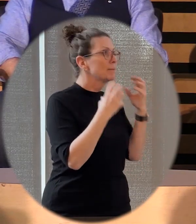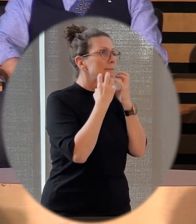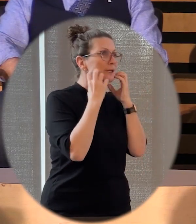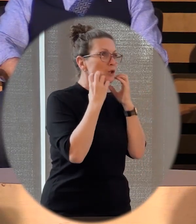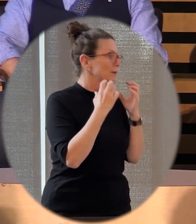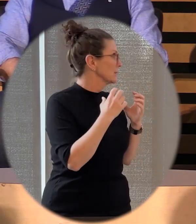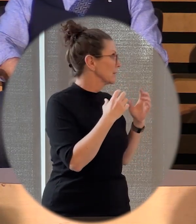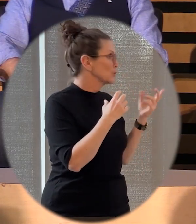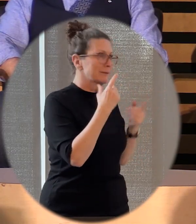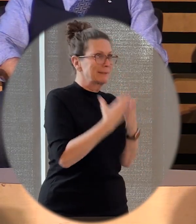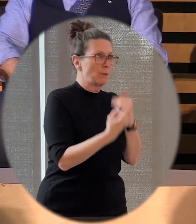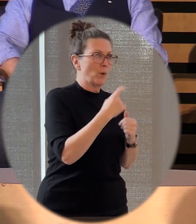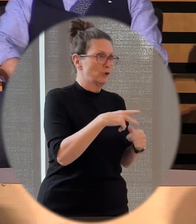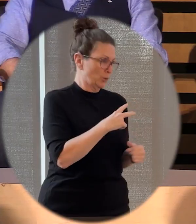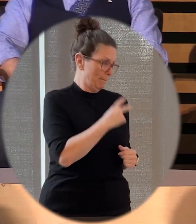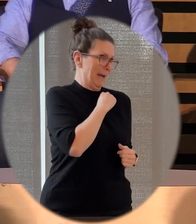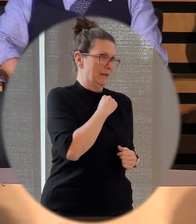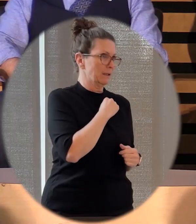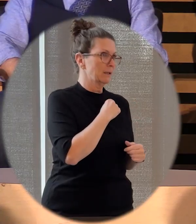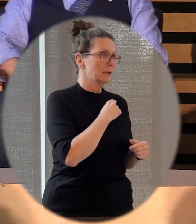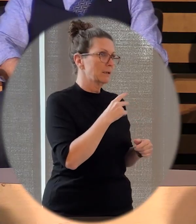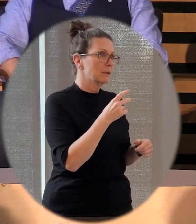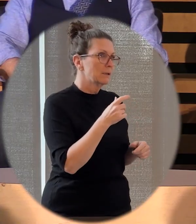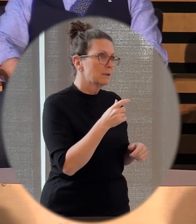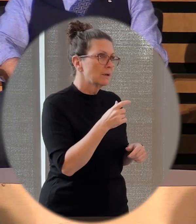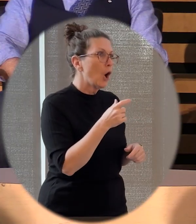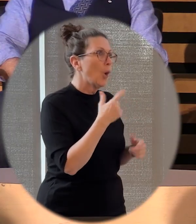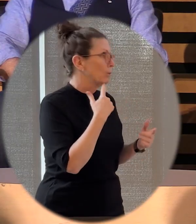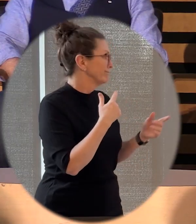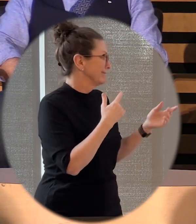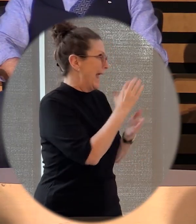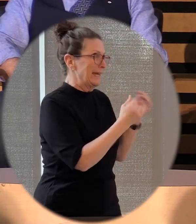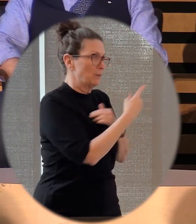"Yeah, sure. I can do that." So, what I need the audience here to do today in a loud voice is I'm